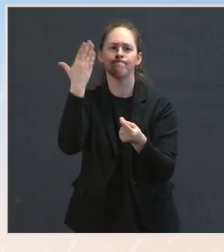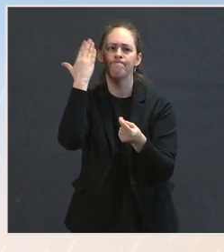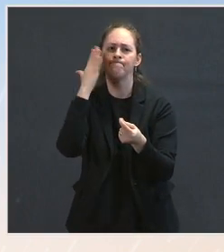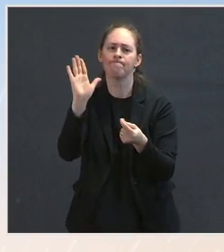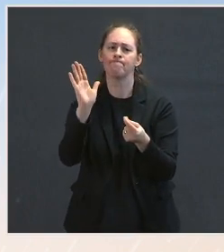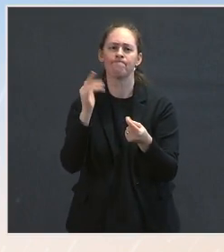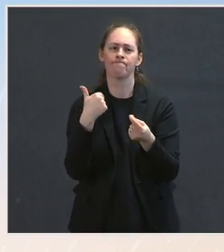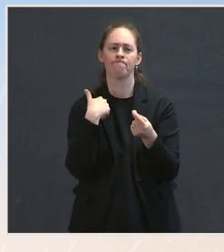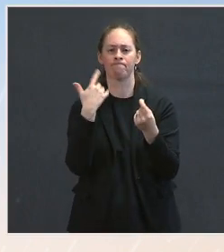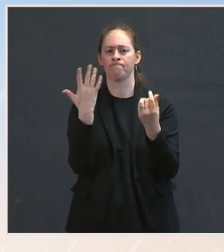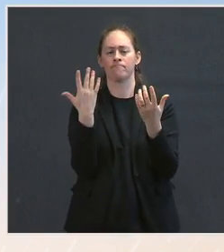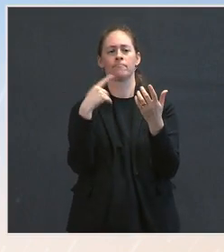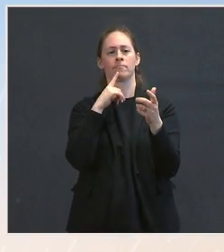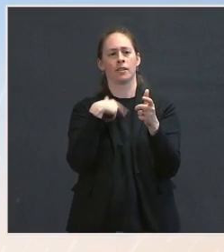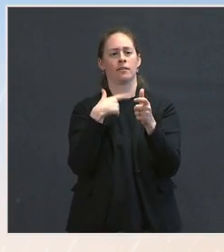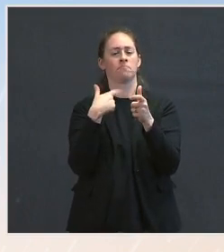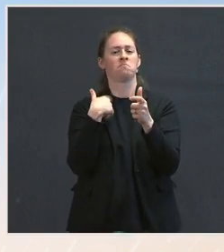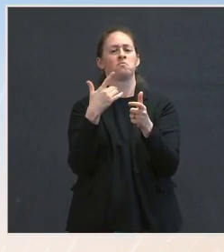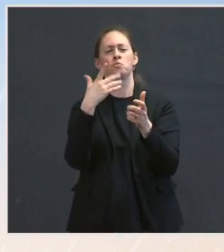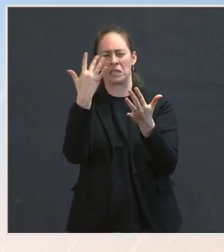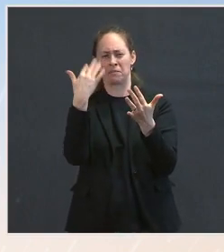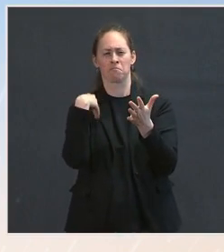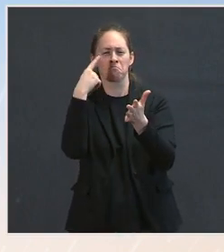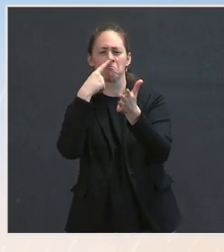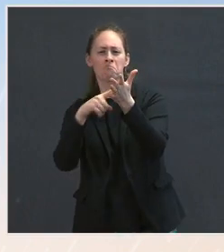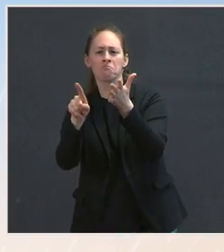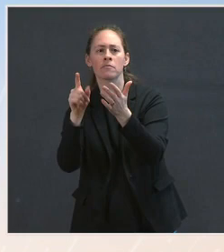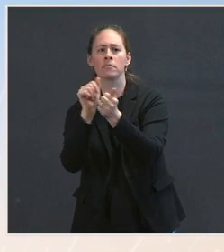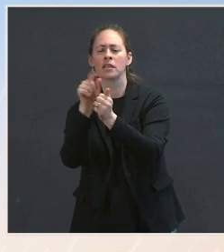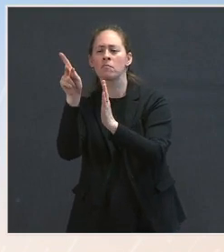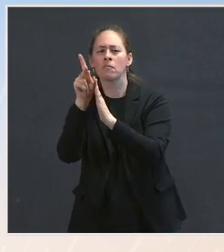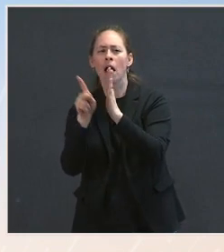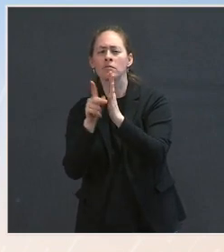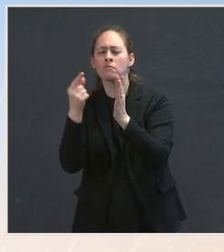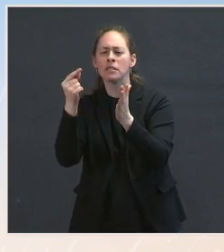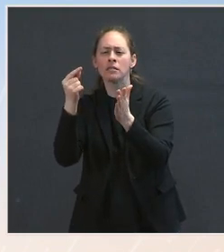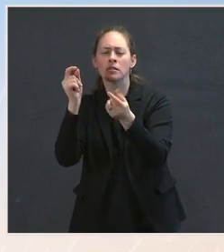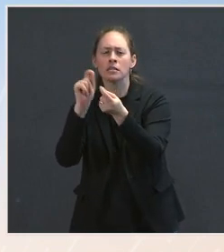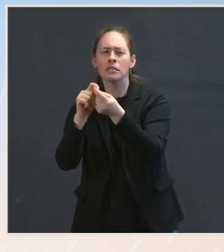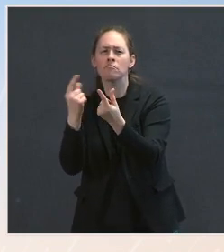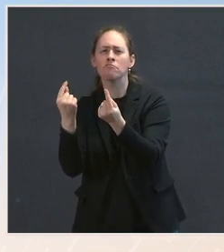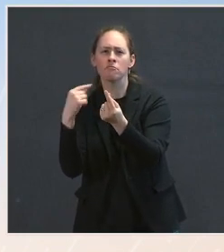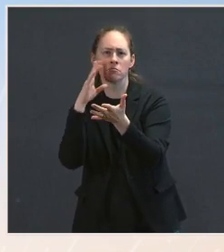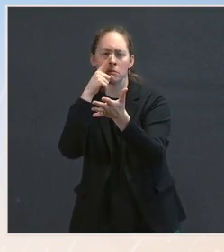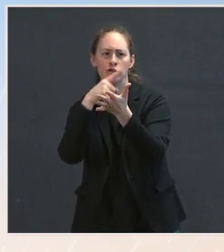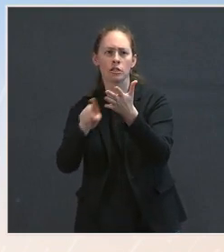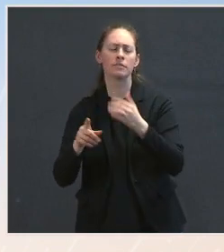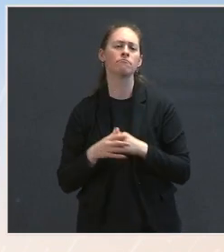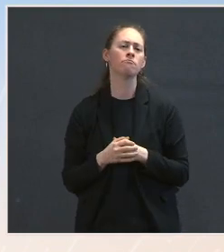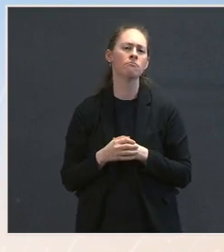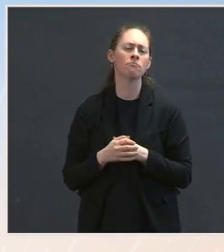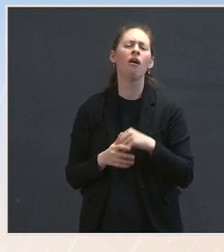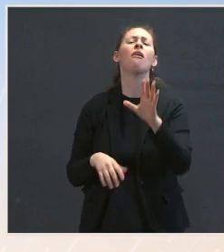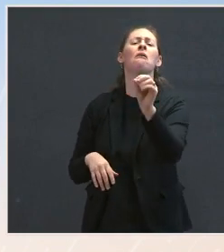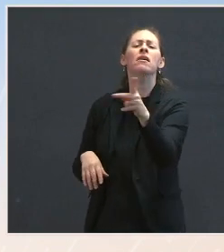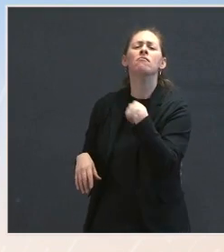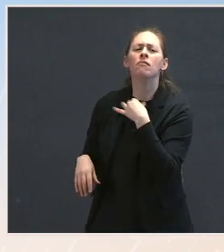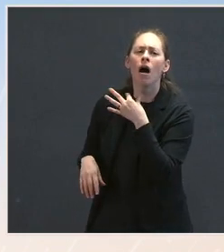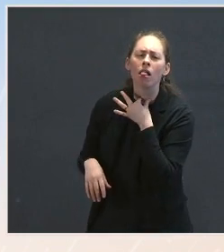I can talk to our team and see if there's more specifics. The Press: Has the President been briefed and updated on the progress of that review? We're about 33 -- 35 days into it.